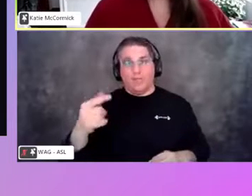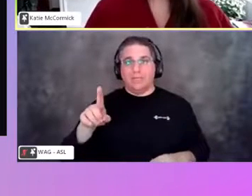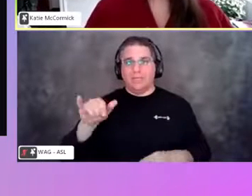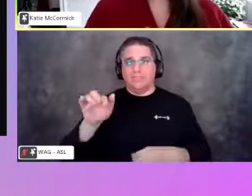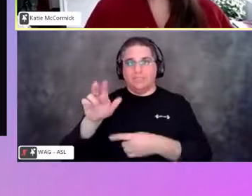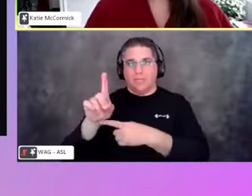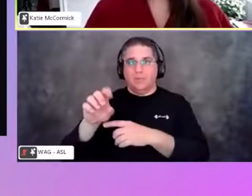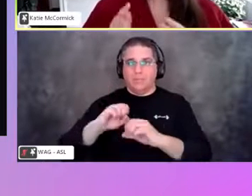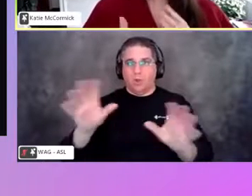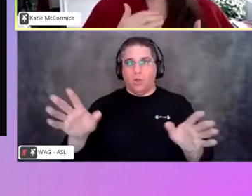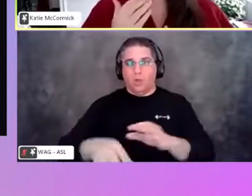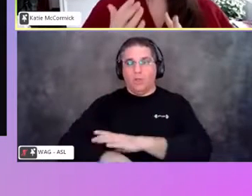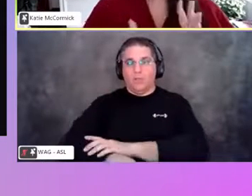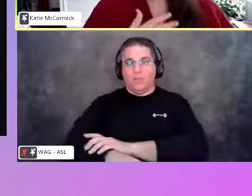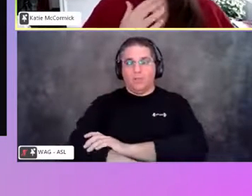than having no 20 disables, then no